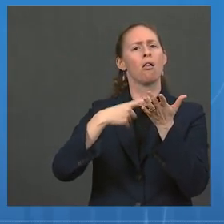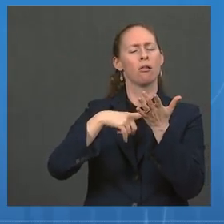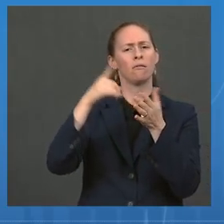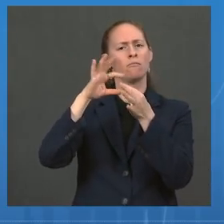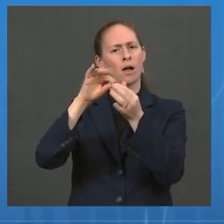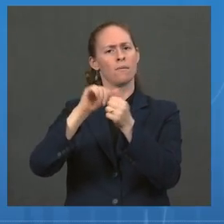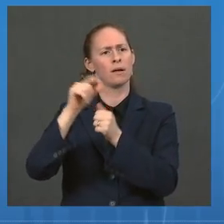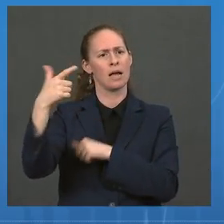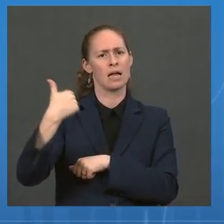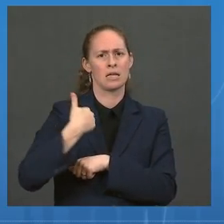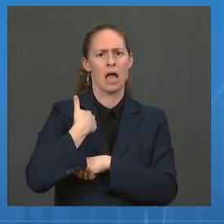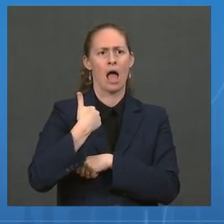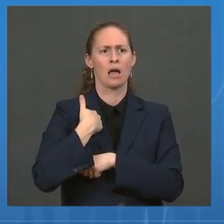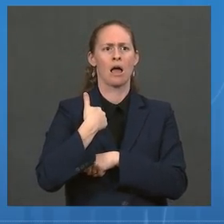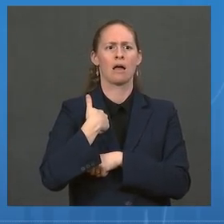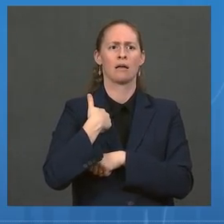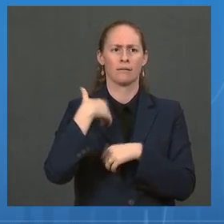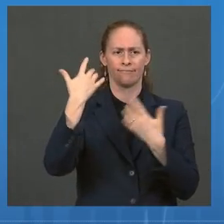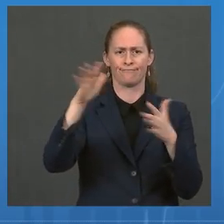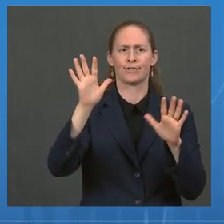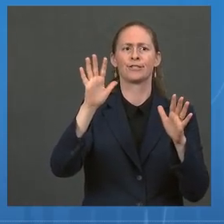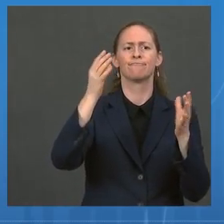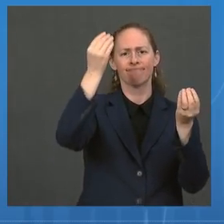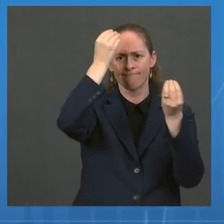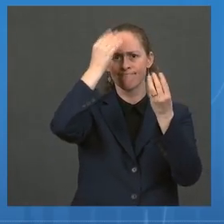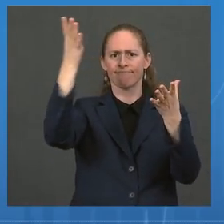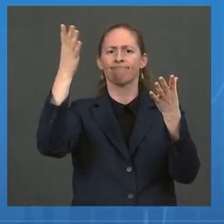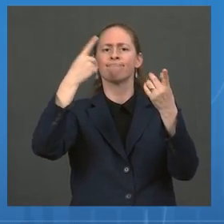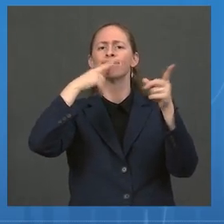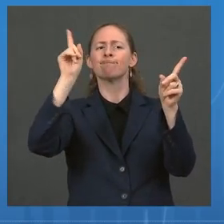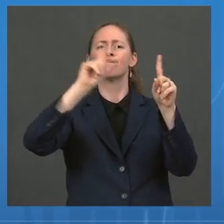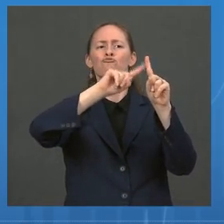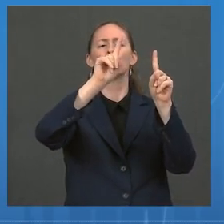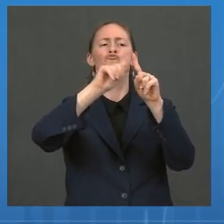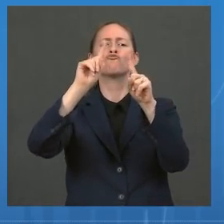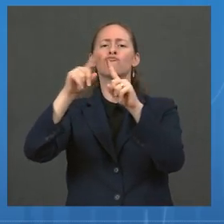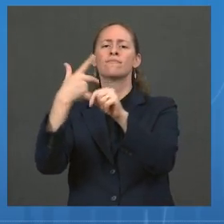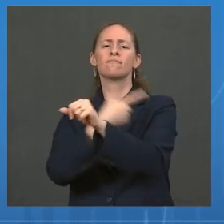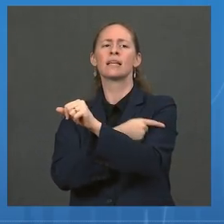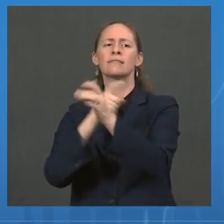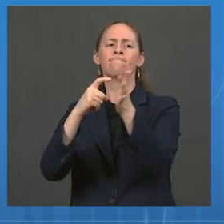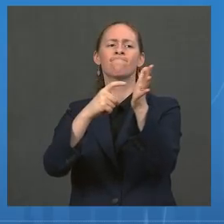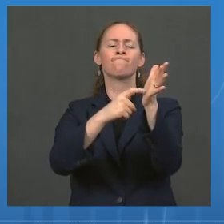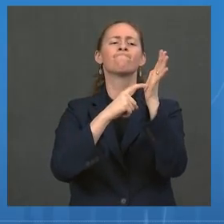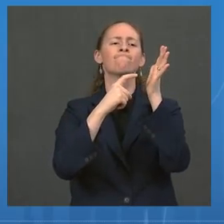a slew of sweeping vaccine mandates, including for domestic air travel, as well as train travel.